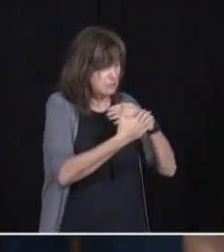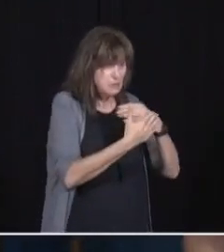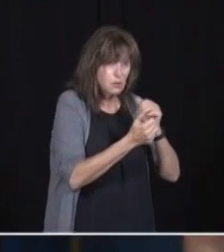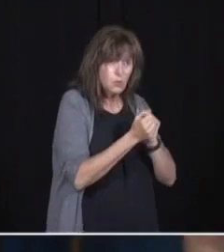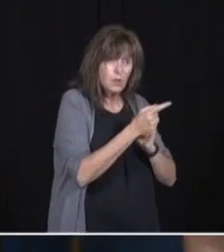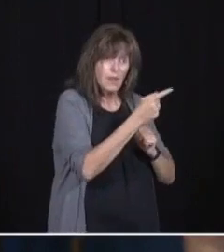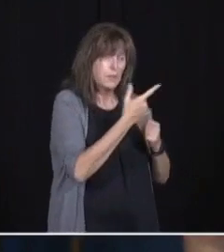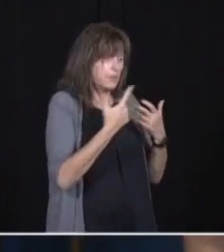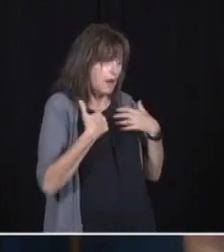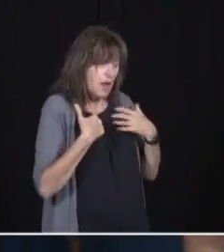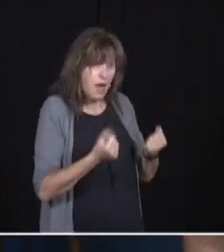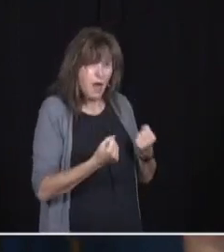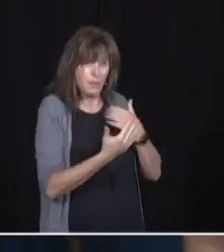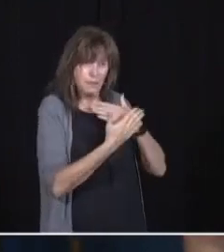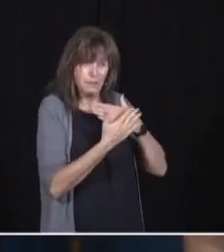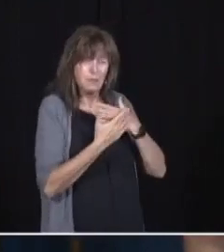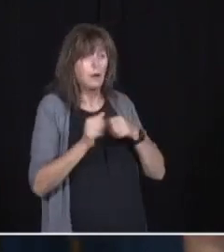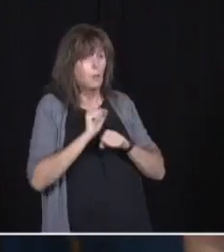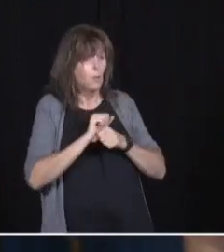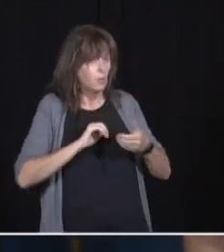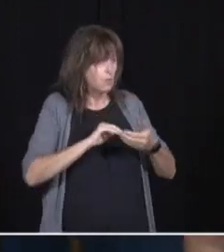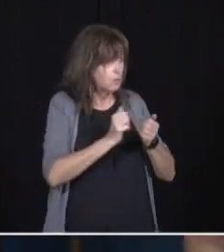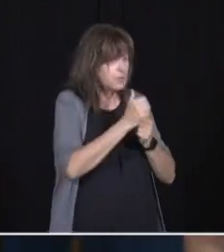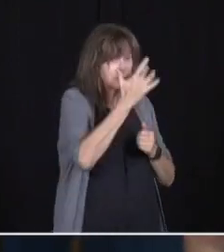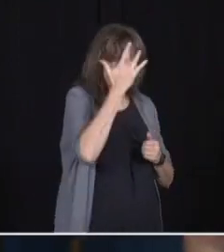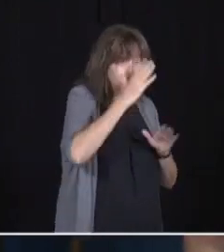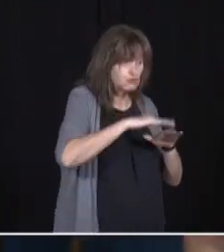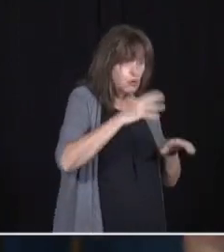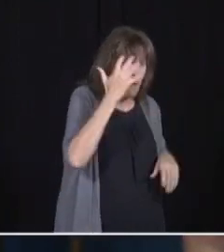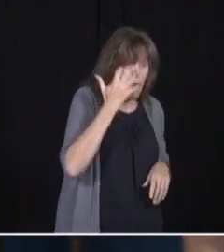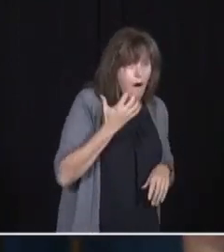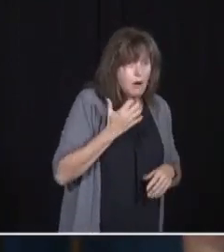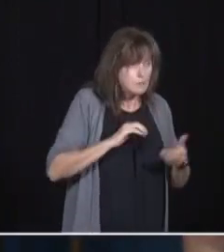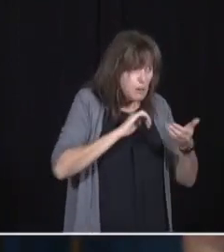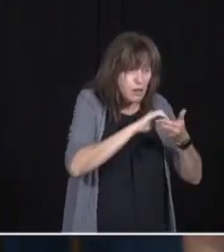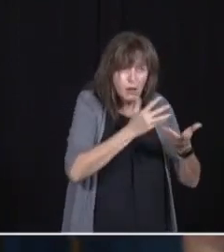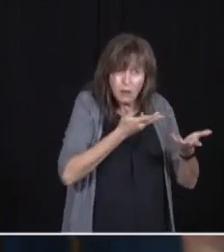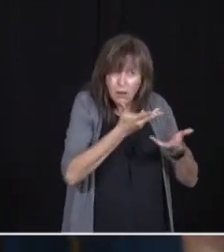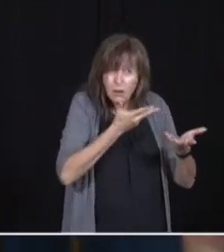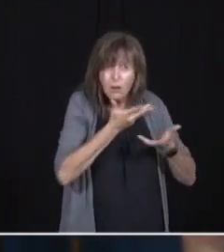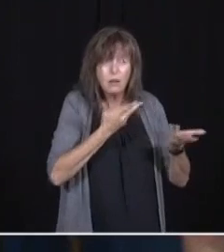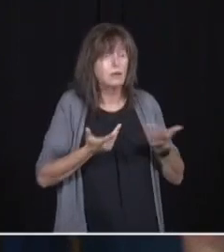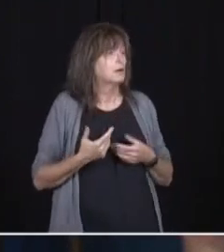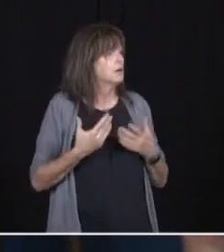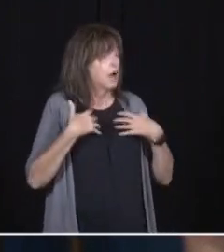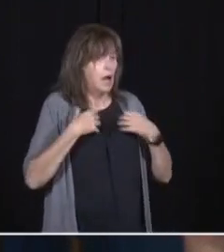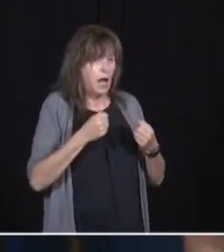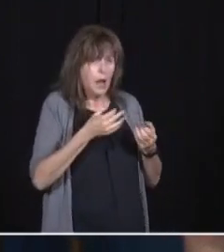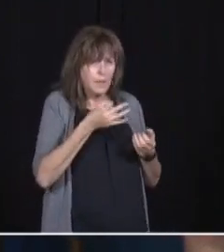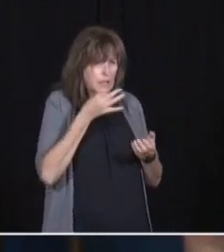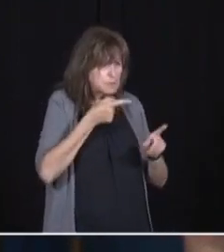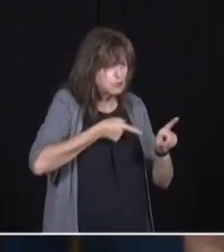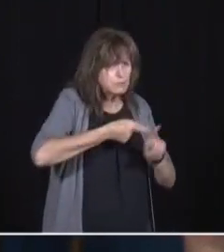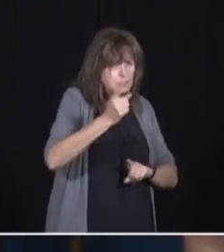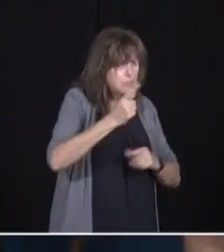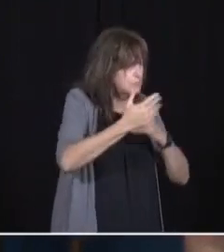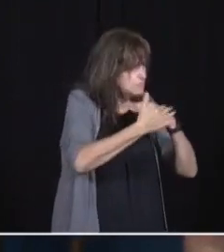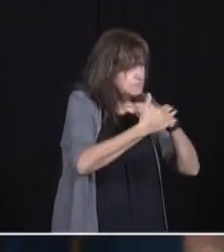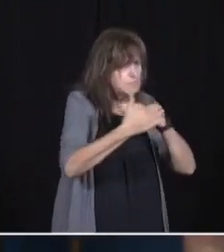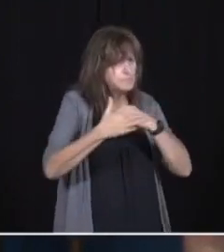We had a great plan of the minister has been working on. Again, consulting with health which is extremely important. Again, working with sick kids Hospital.